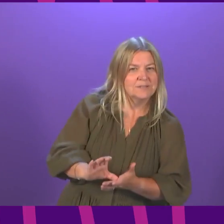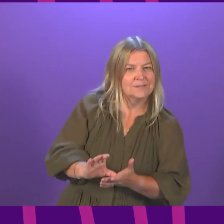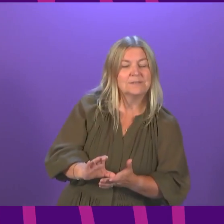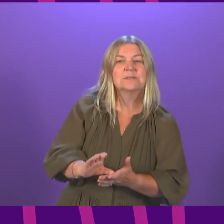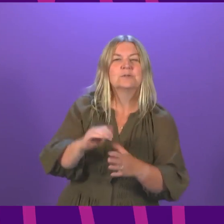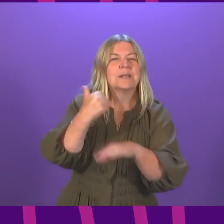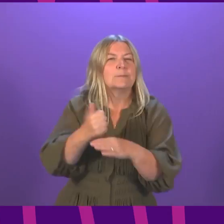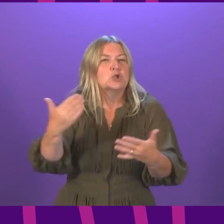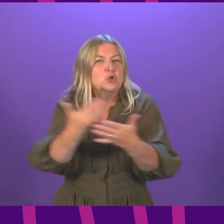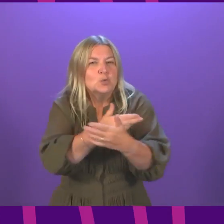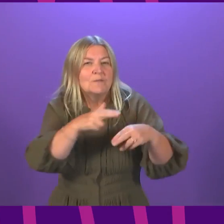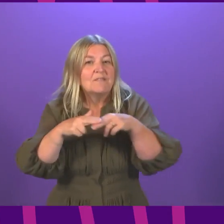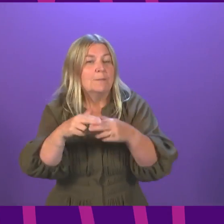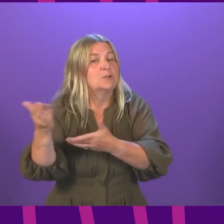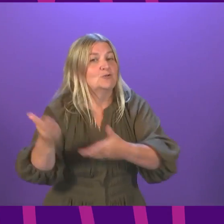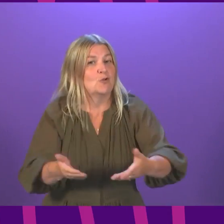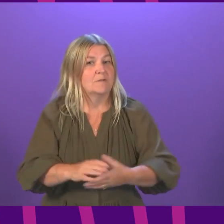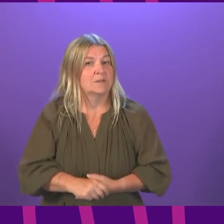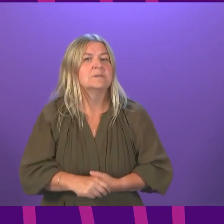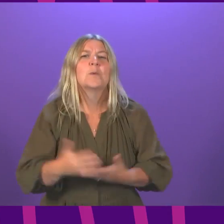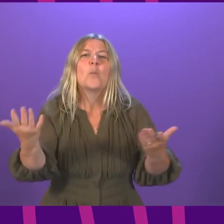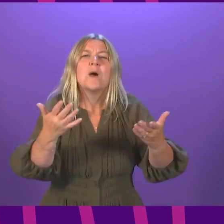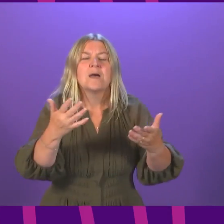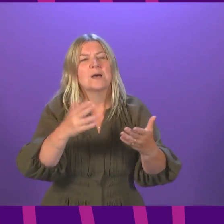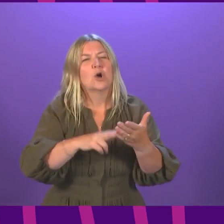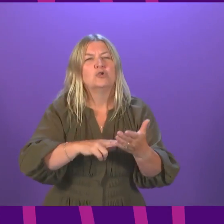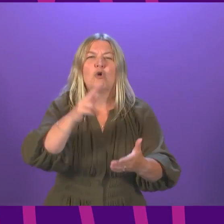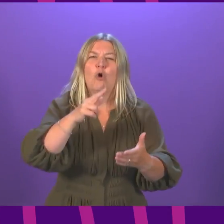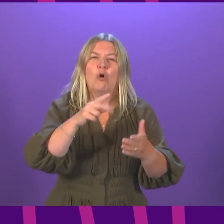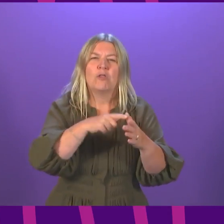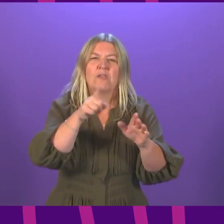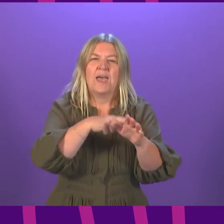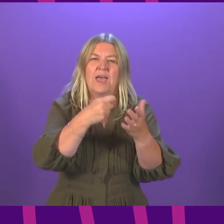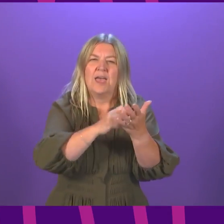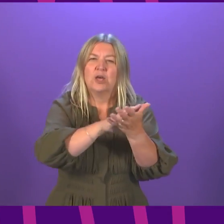The service, which will be located in North Ayrshire, will be based on an existing facility